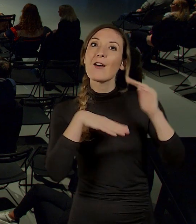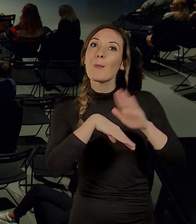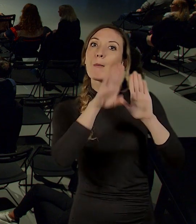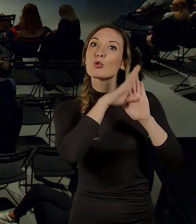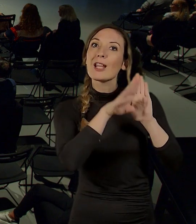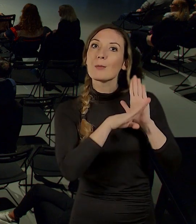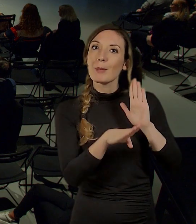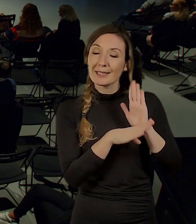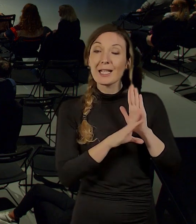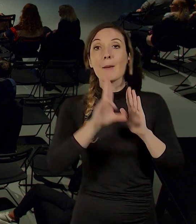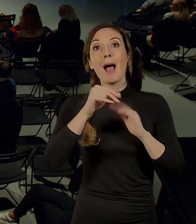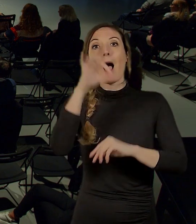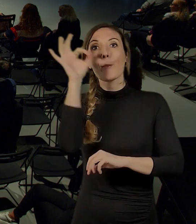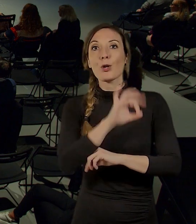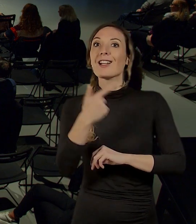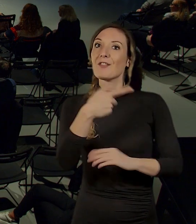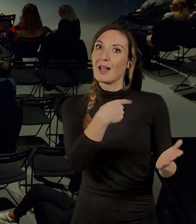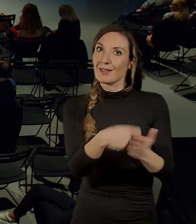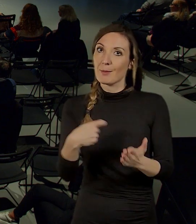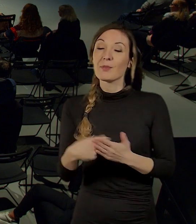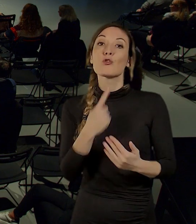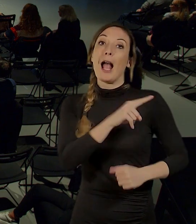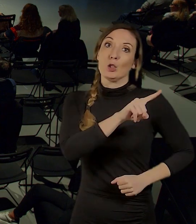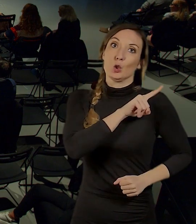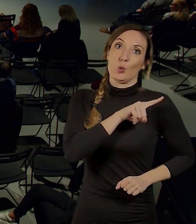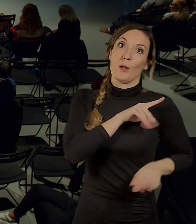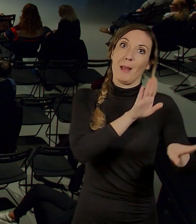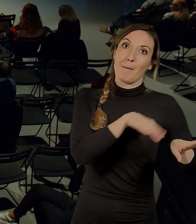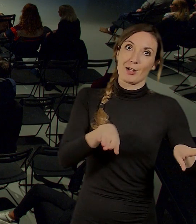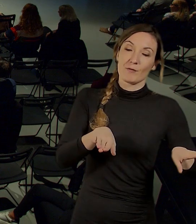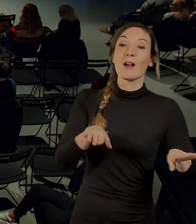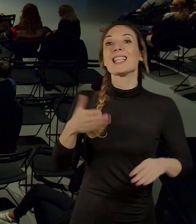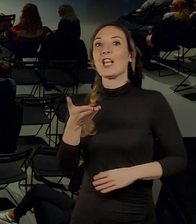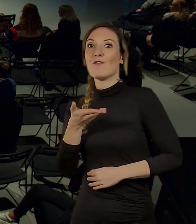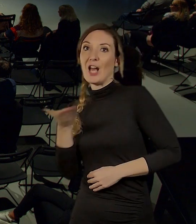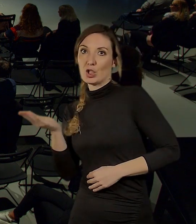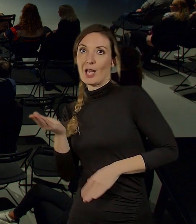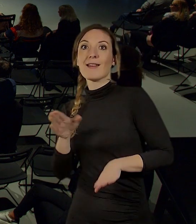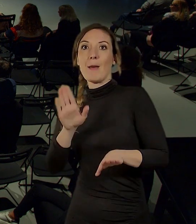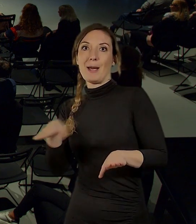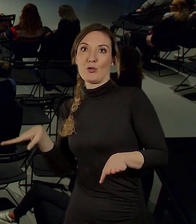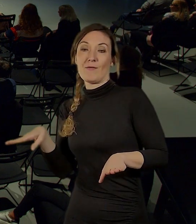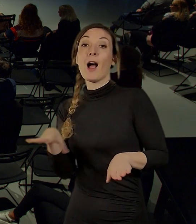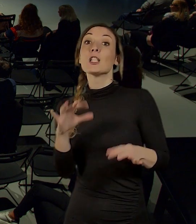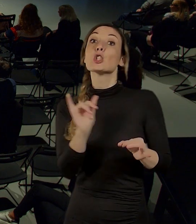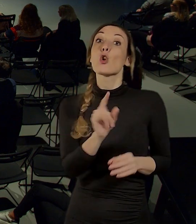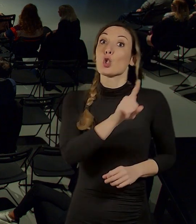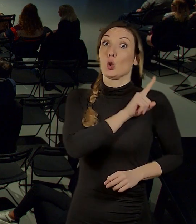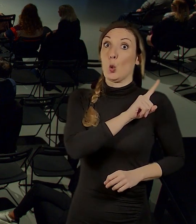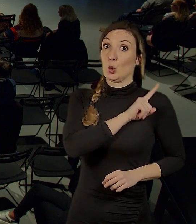are more or less dimensioned and are in charge of architects. And they are governed by the number of apartments.